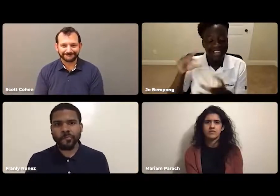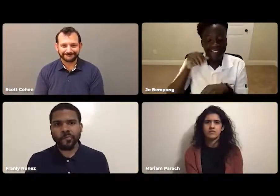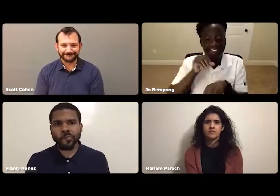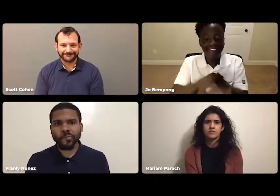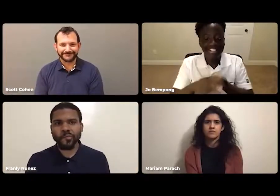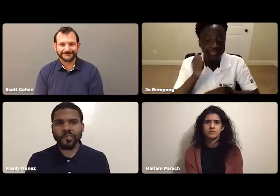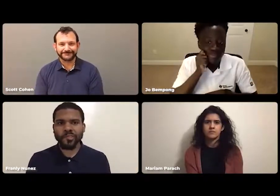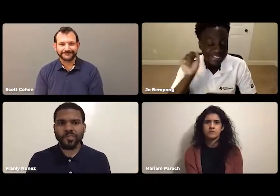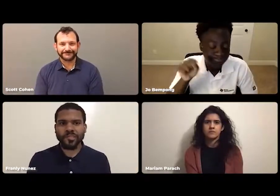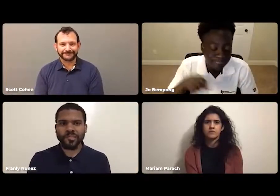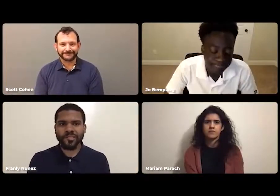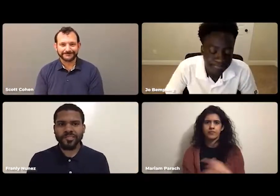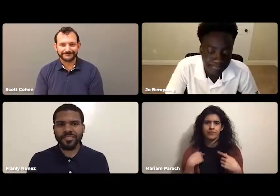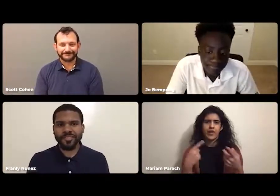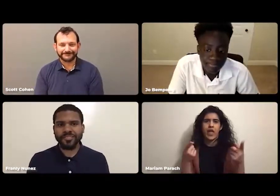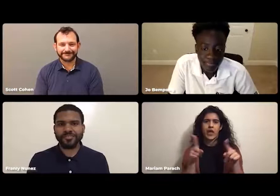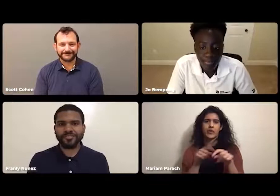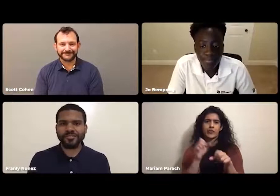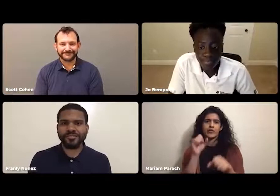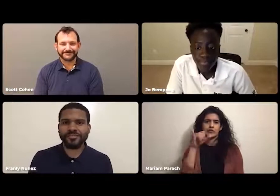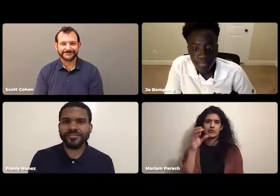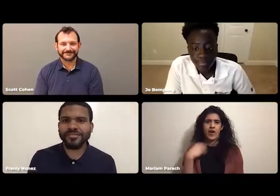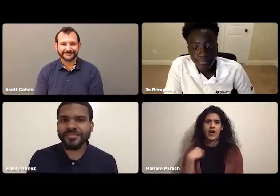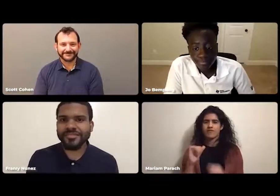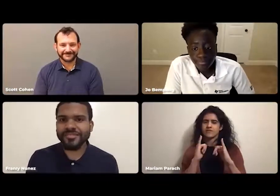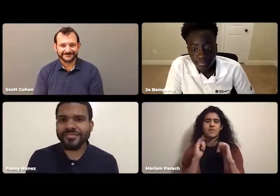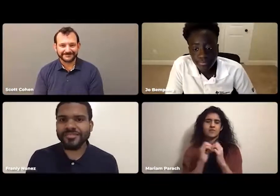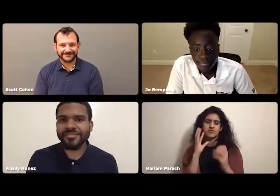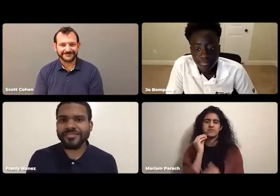Yes, it's hard work, and it has an effect.